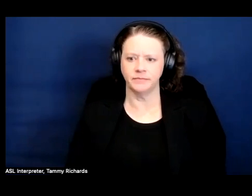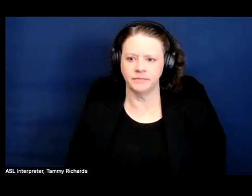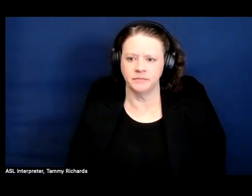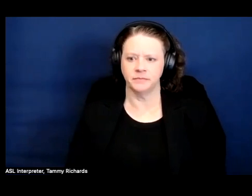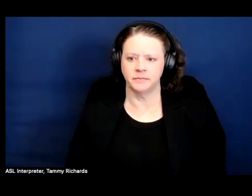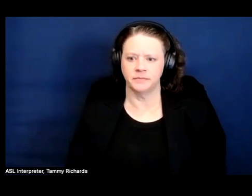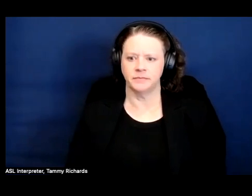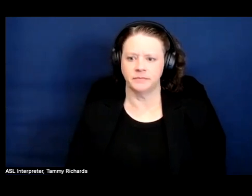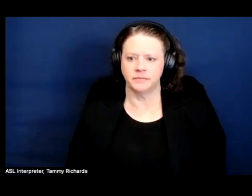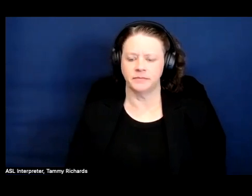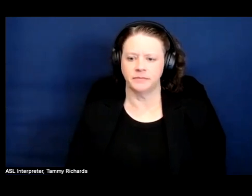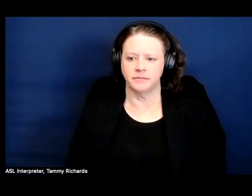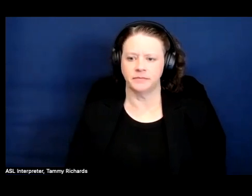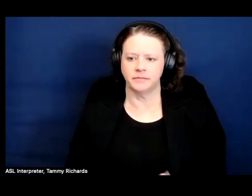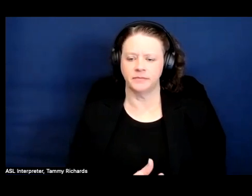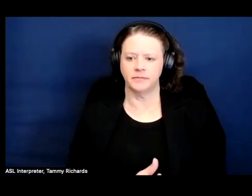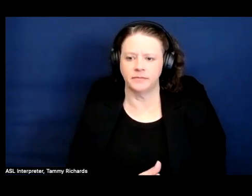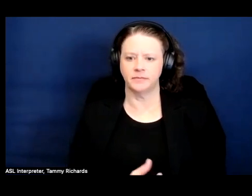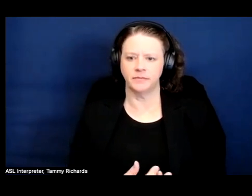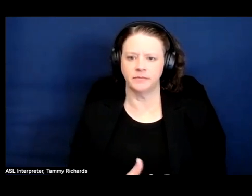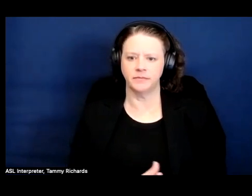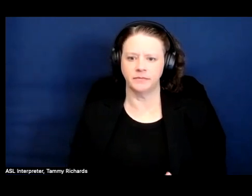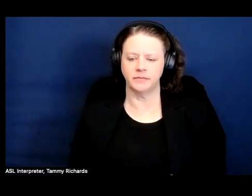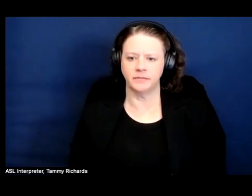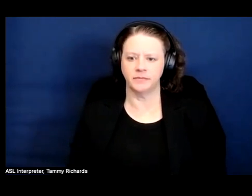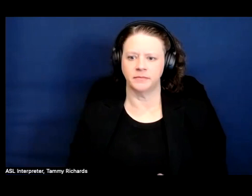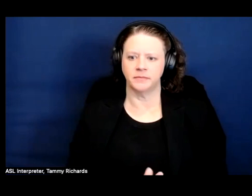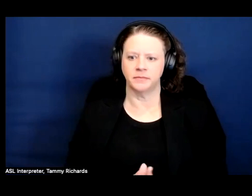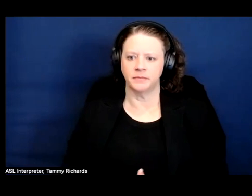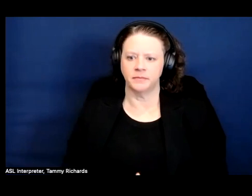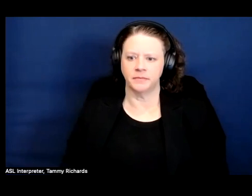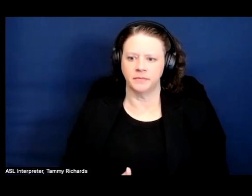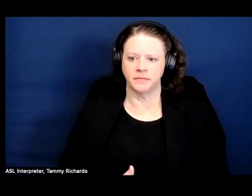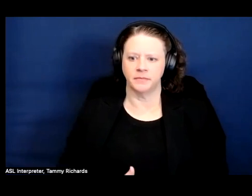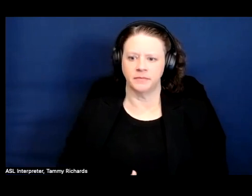that California on this map is not green yet, there's across the country,